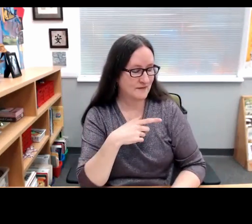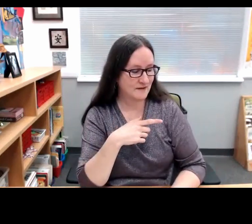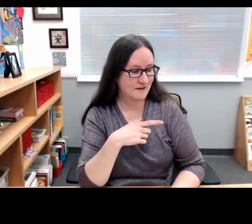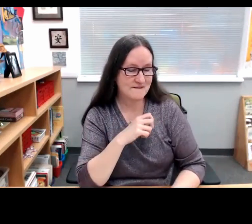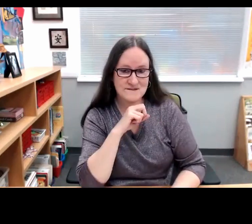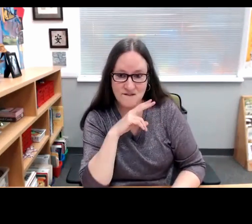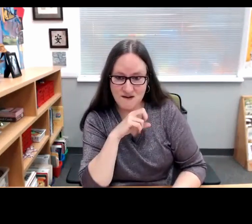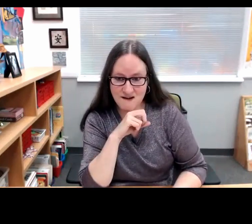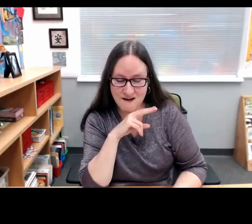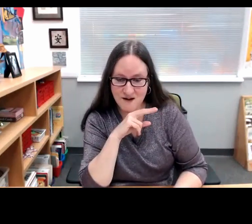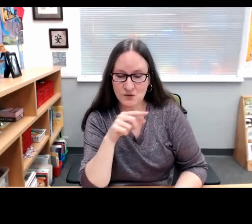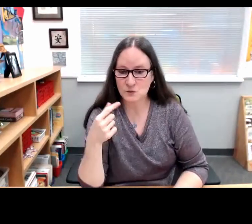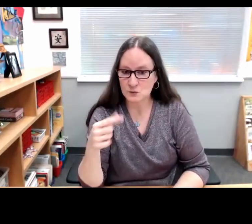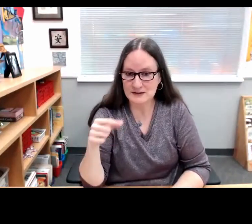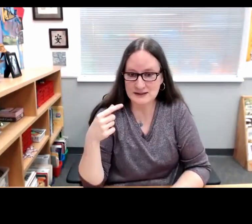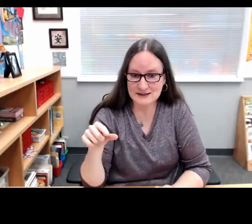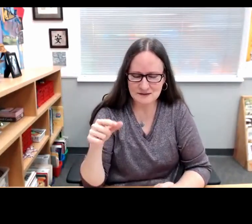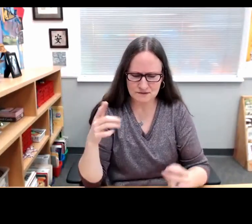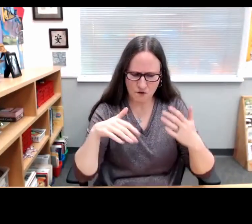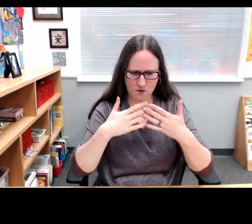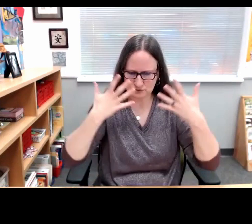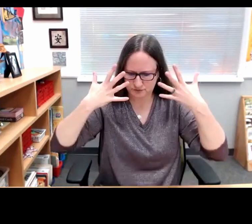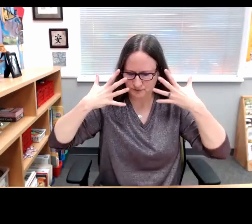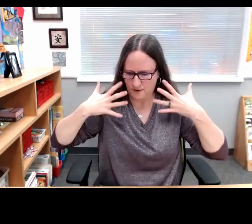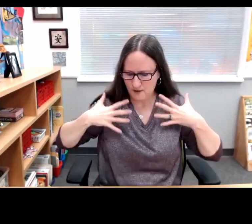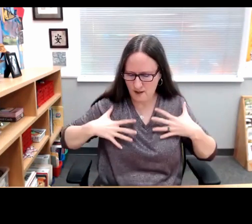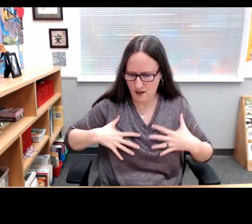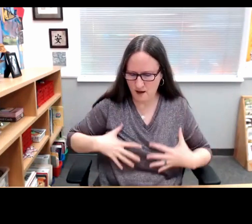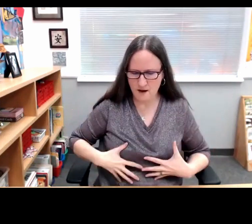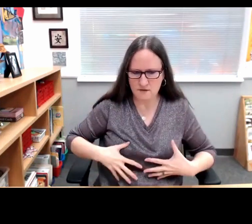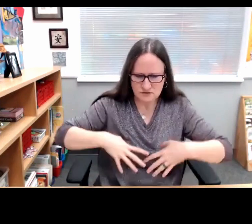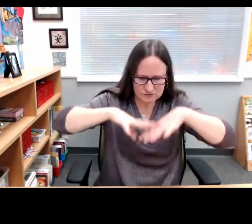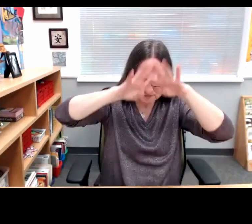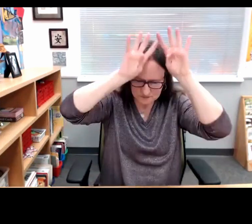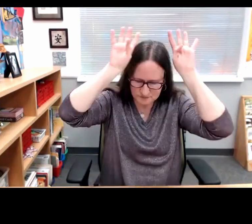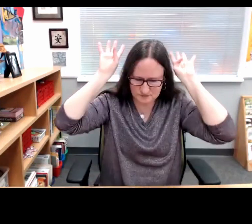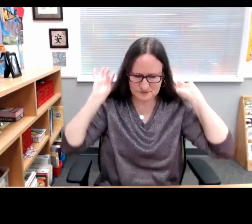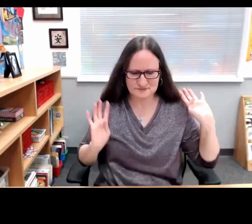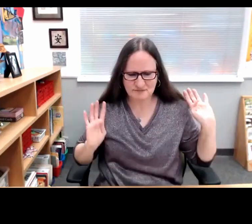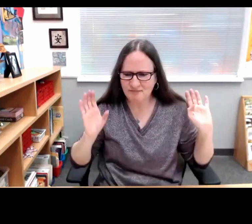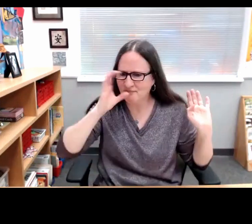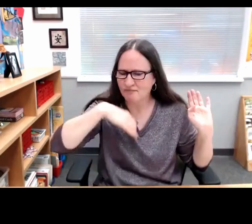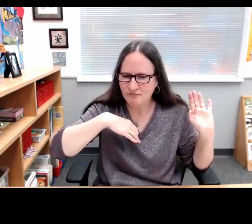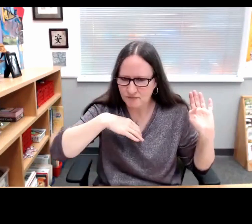And you're looking at facial expressions. So you can do frog green, you know the whole body, the